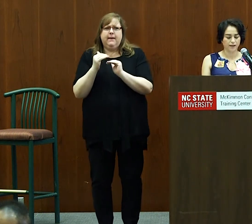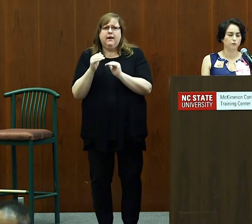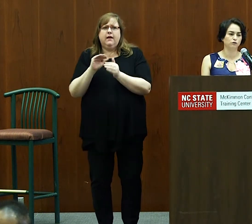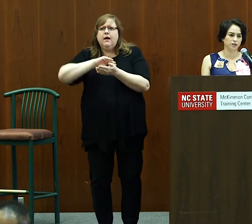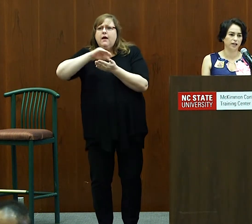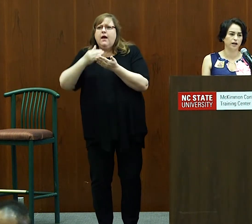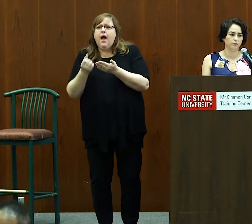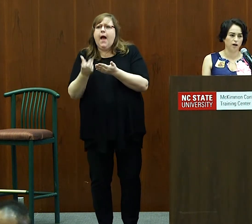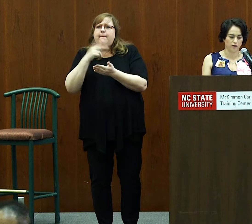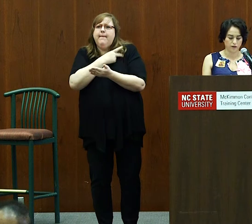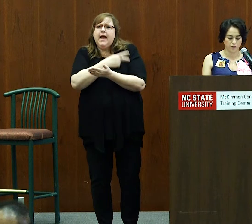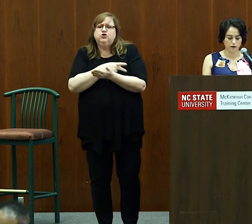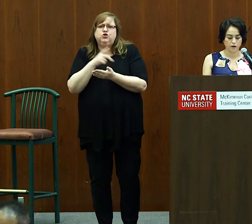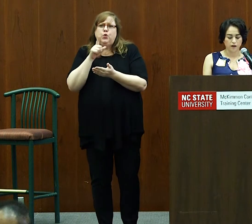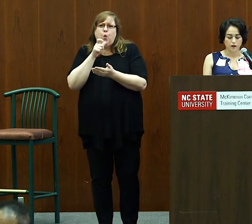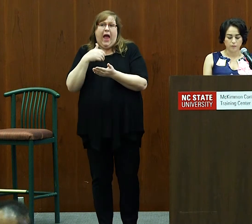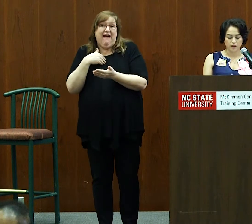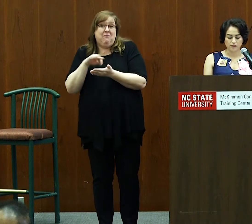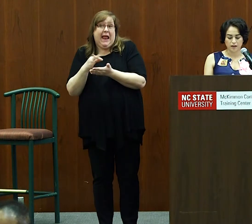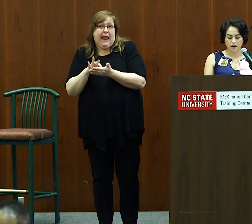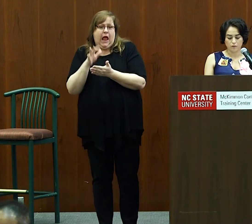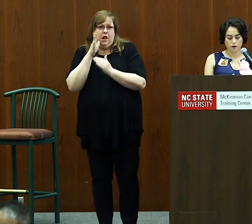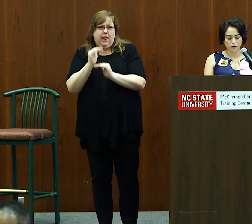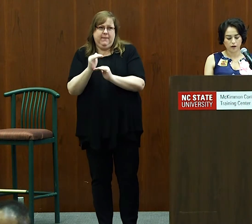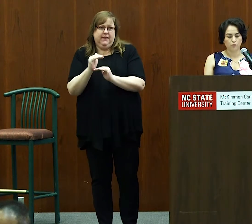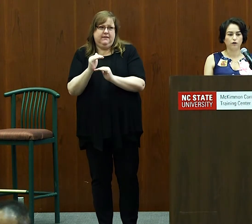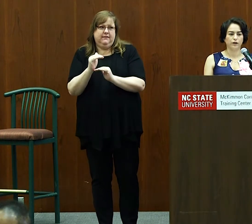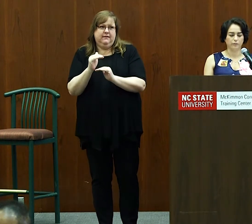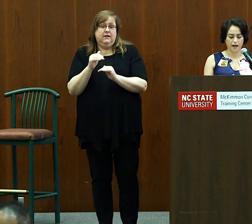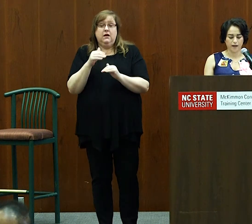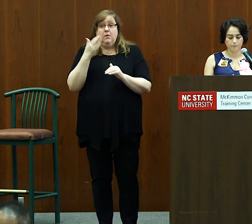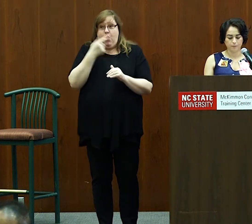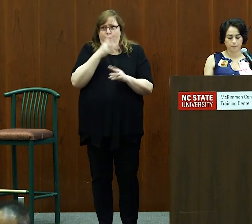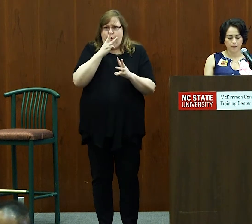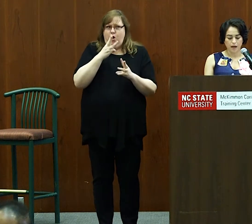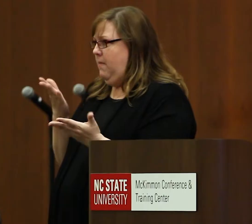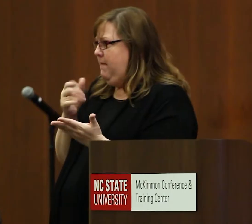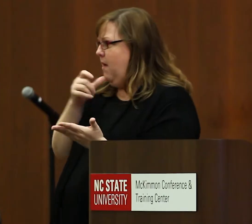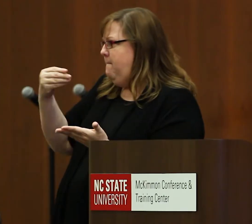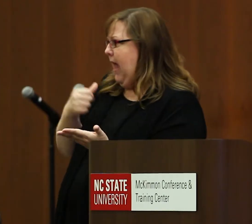they will see a month, because they are worried that won't get paid. That makes